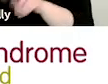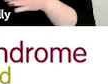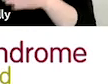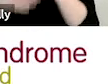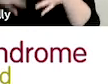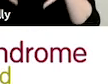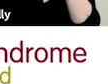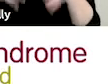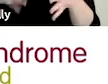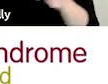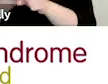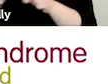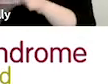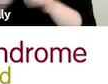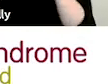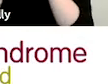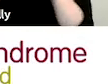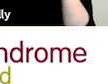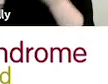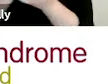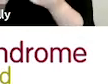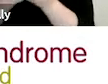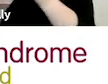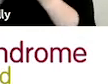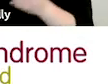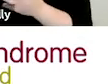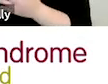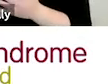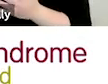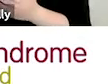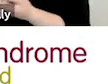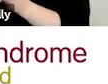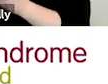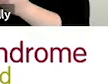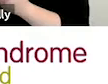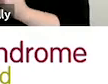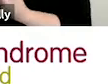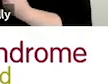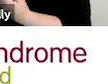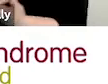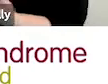the need for individualised instruction and modification so all students can access those